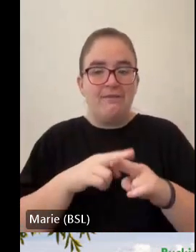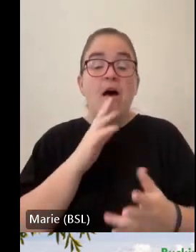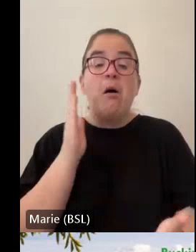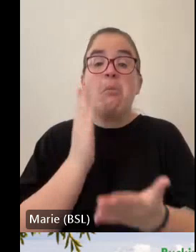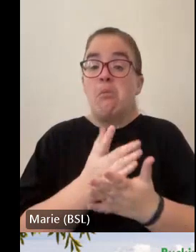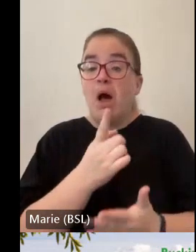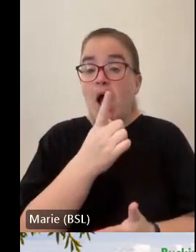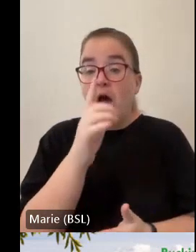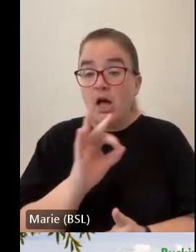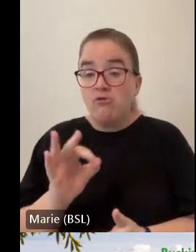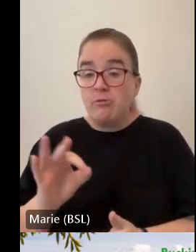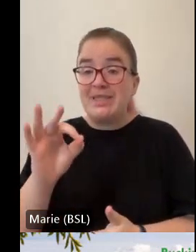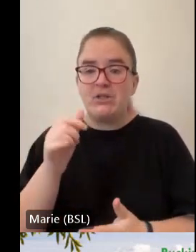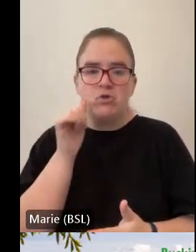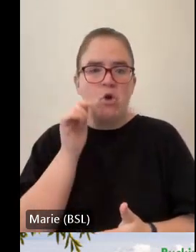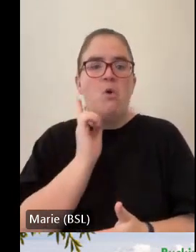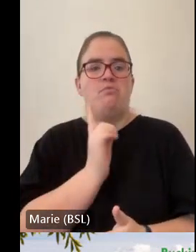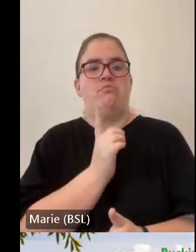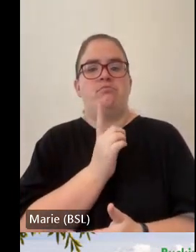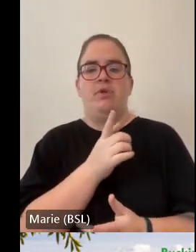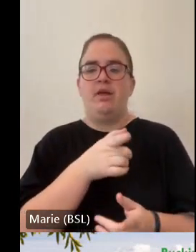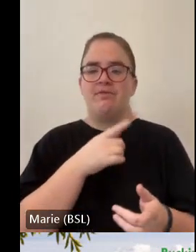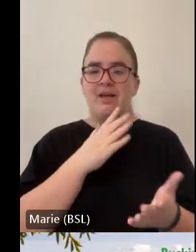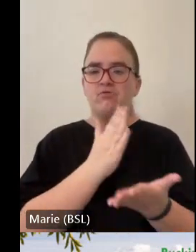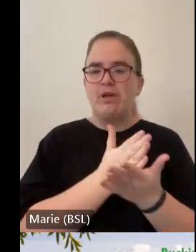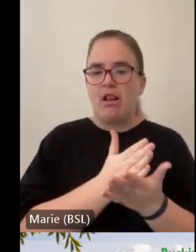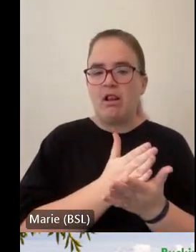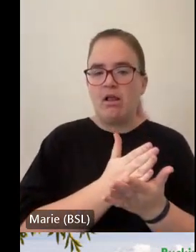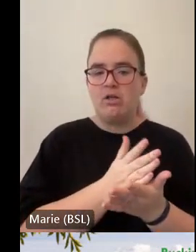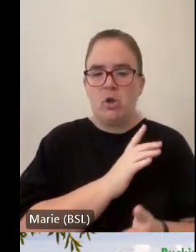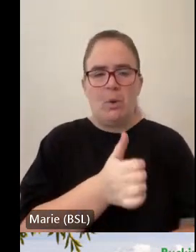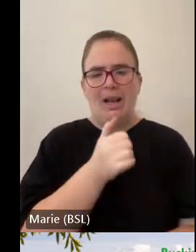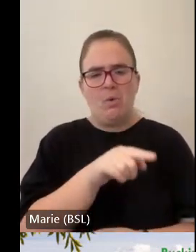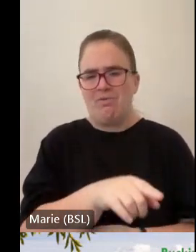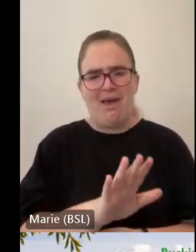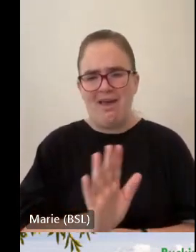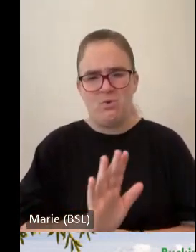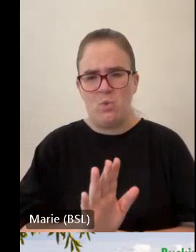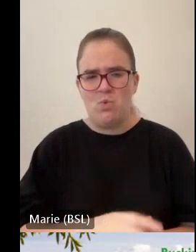you're 100% sure that you know who it is and and that it's a genuine reason.